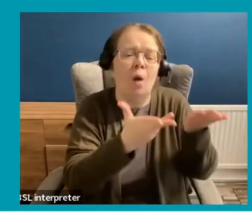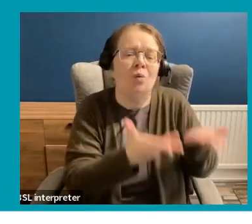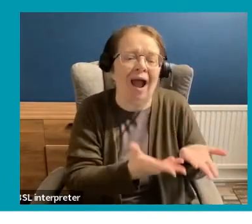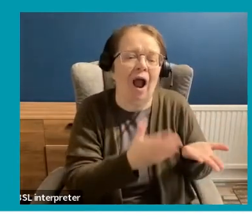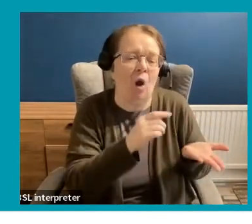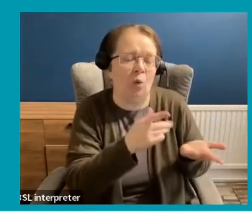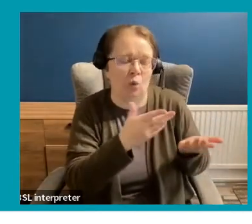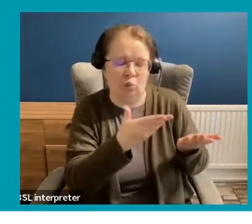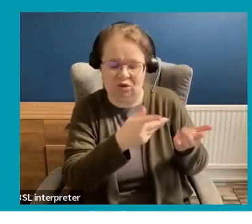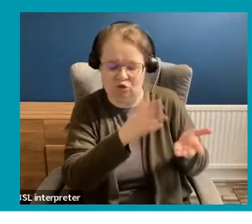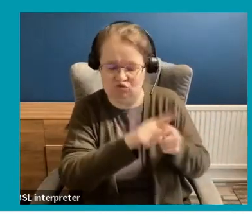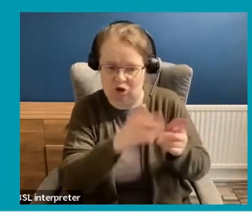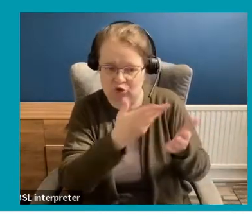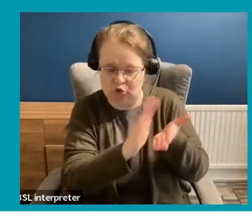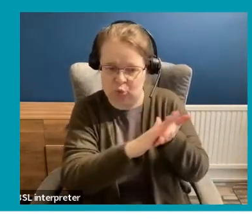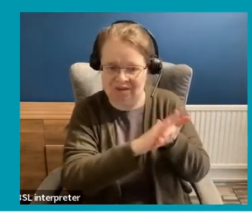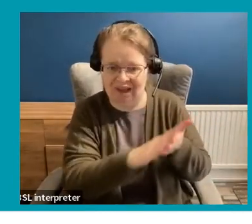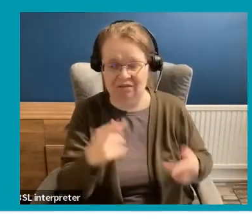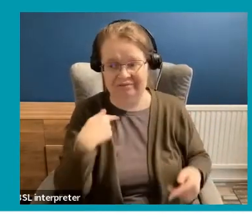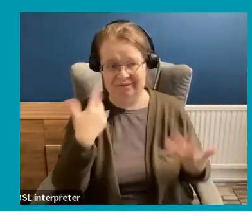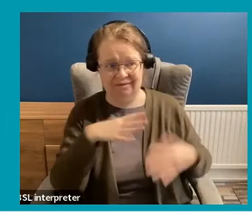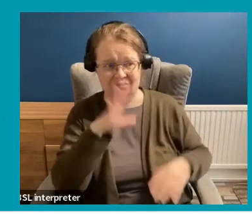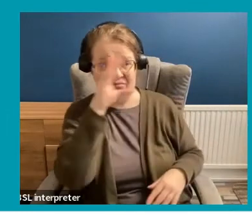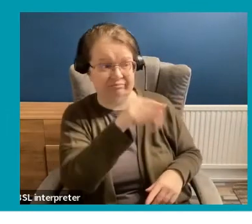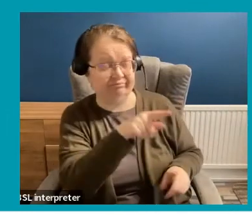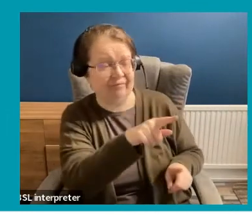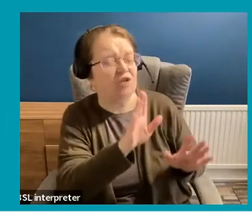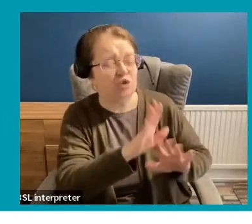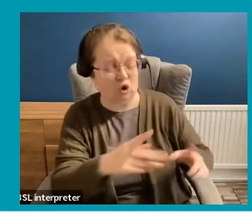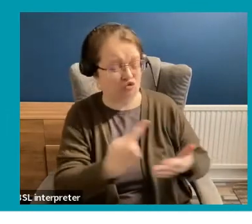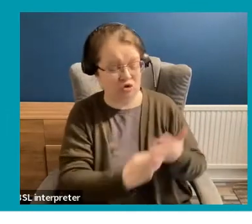But I said to them it's not just about wheelchair access you need to be